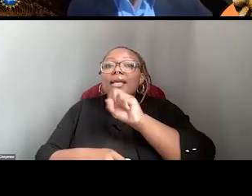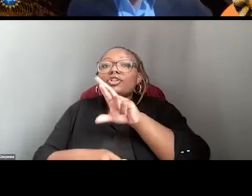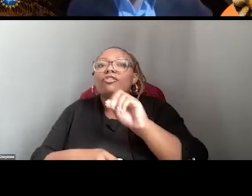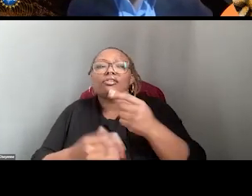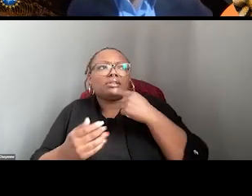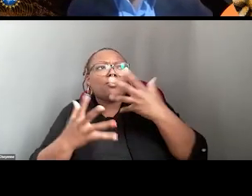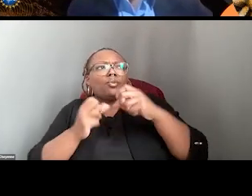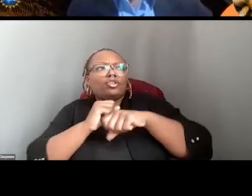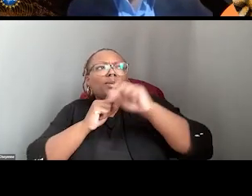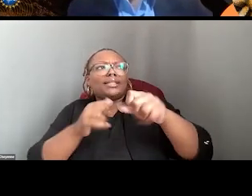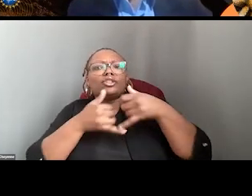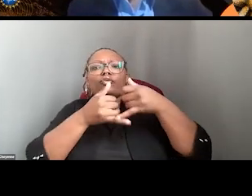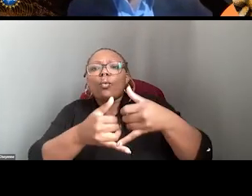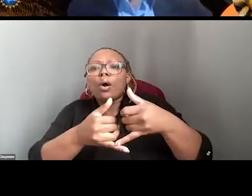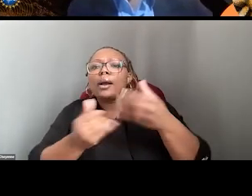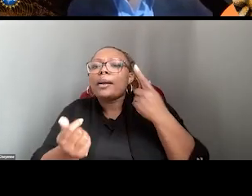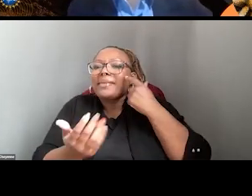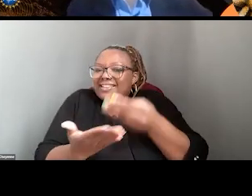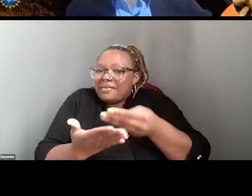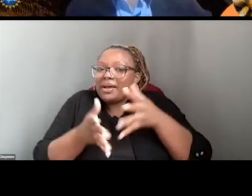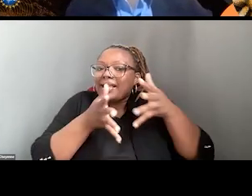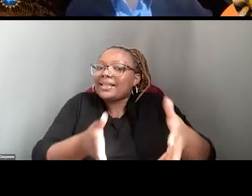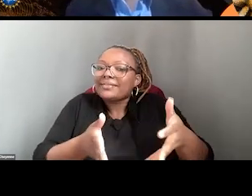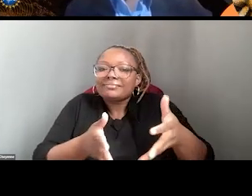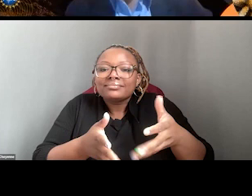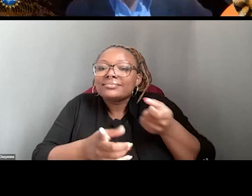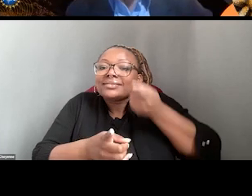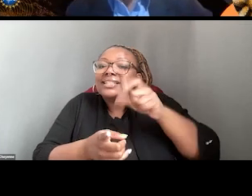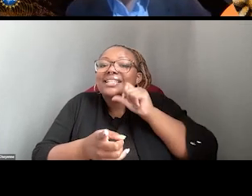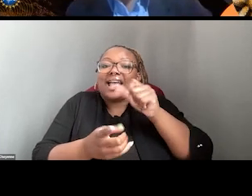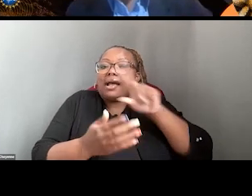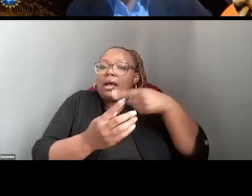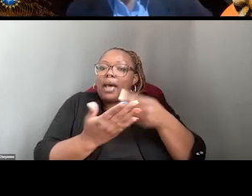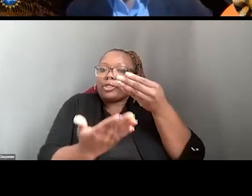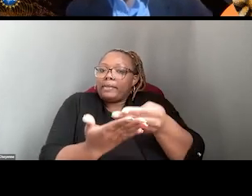It's not about the funding. The Uniform Guidance and NSF Terms and Conditions are clear on this.